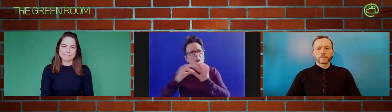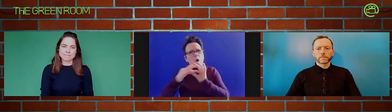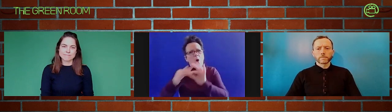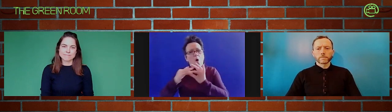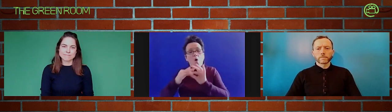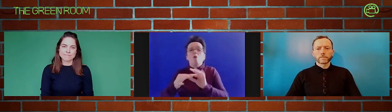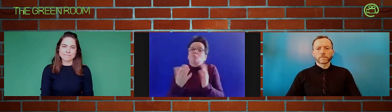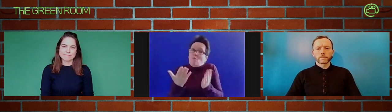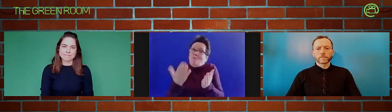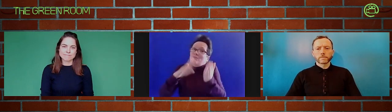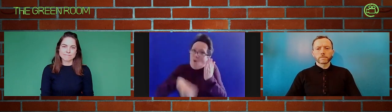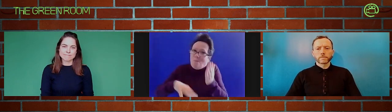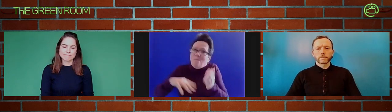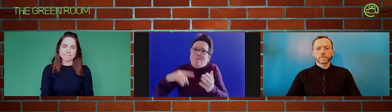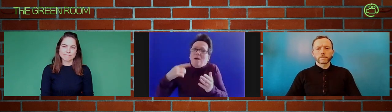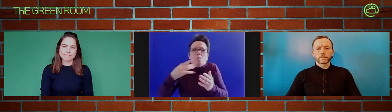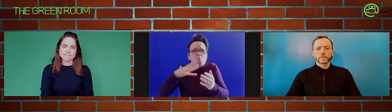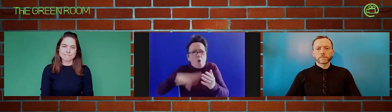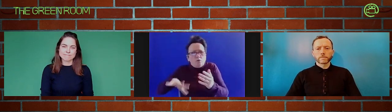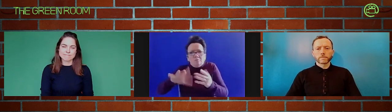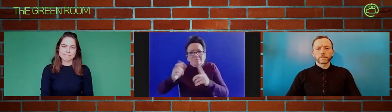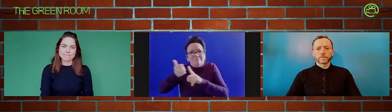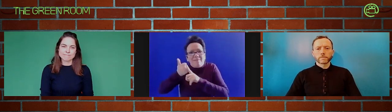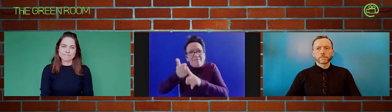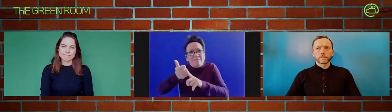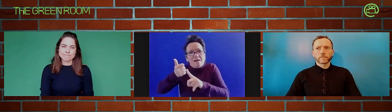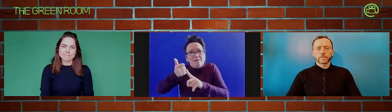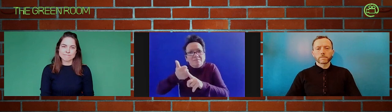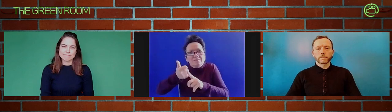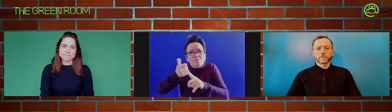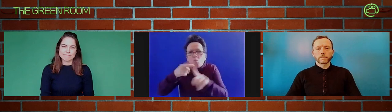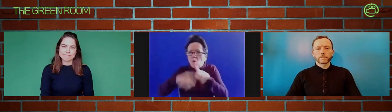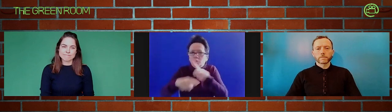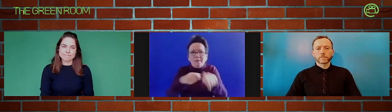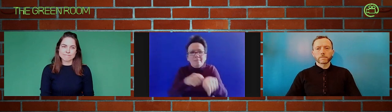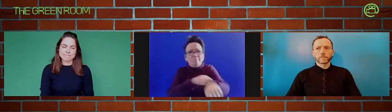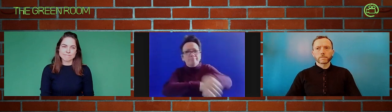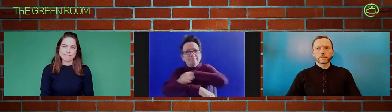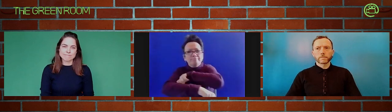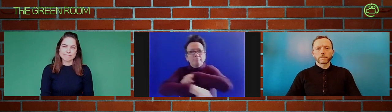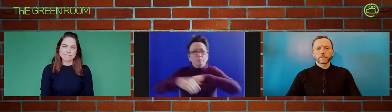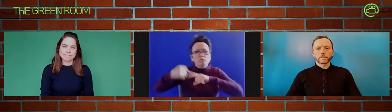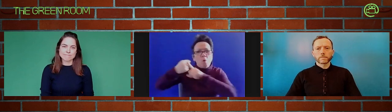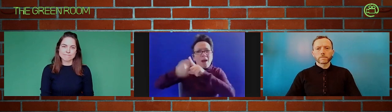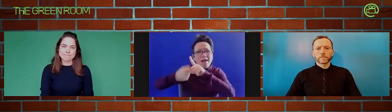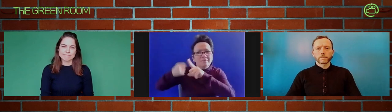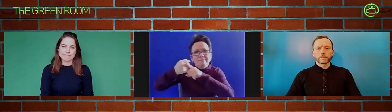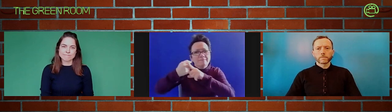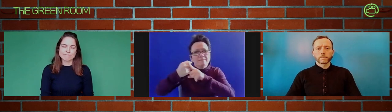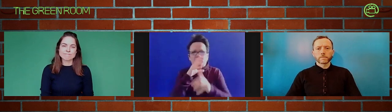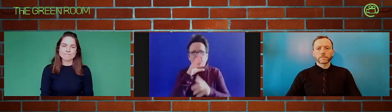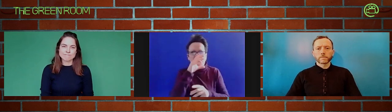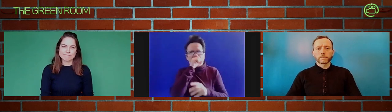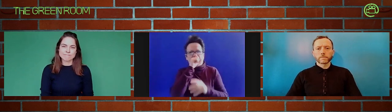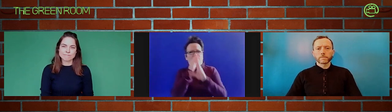wanted to be an advocate and I've wanted to be proactive in it rather than hiding it now and it's kind of you know it's been a really